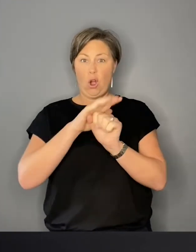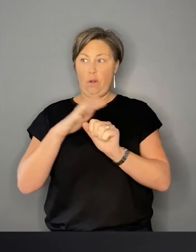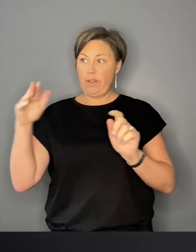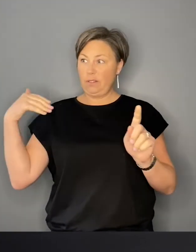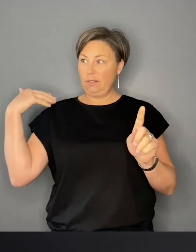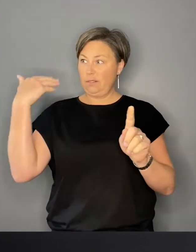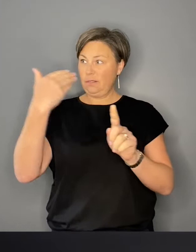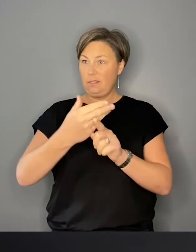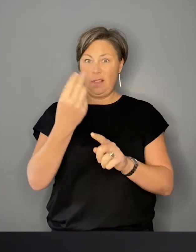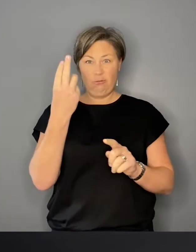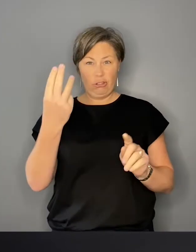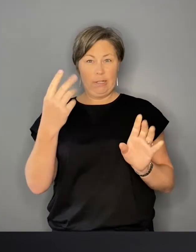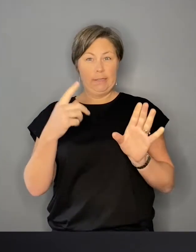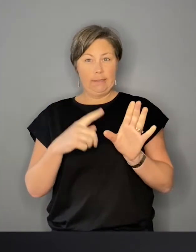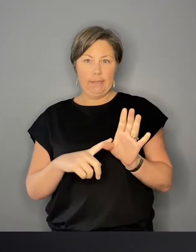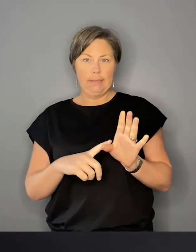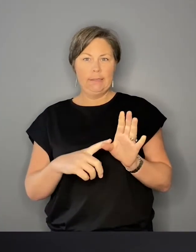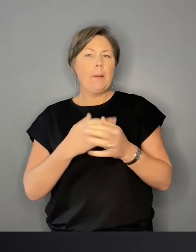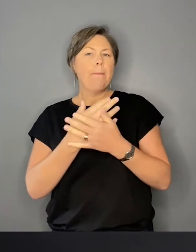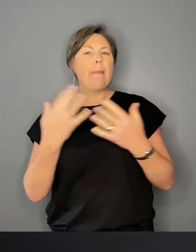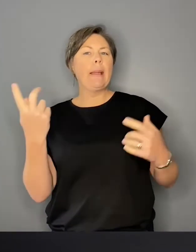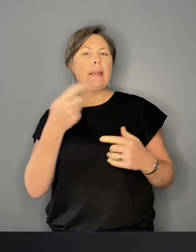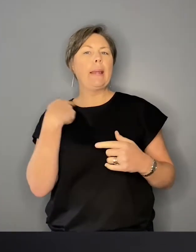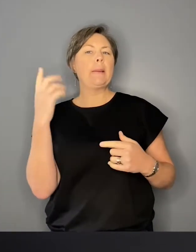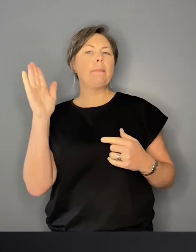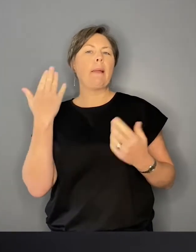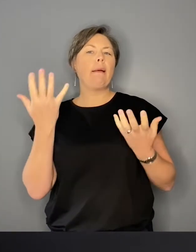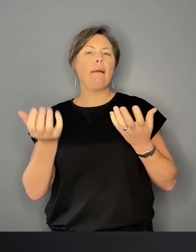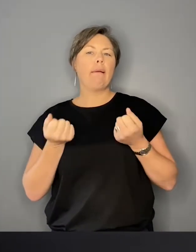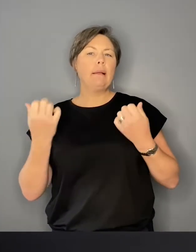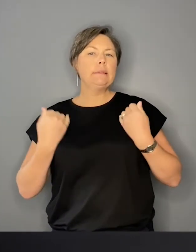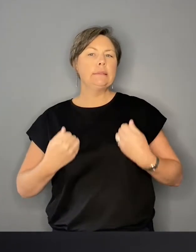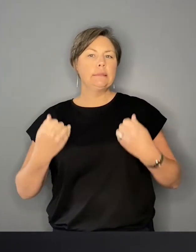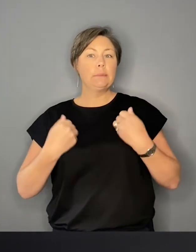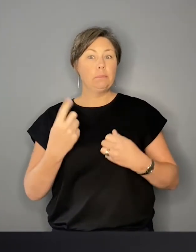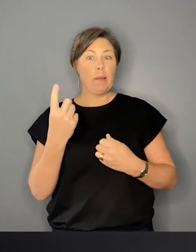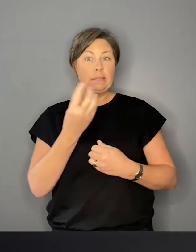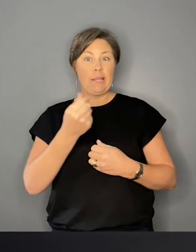of living with COVID-19 in our community, and plenty of us have now had the illness, we must not forget that there are many people